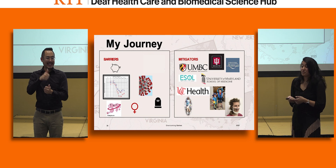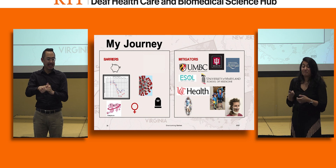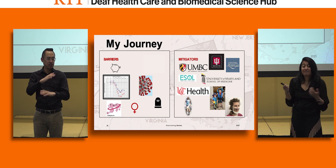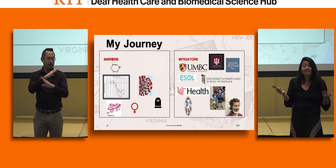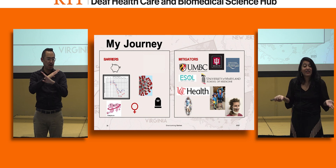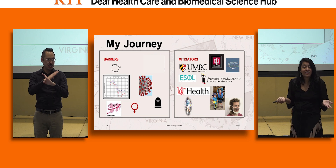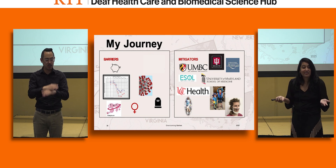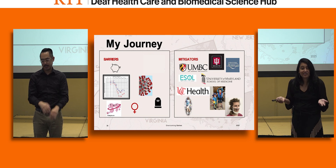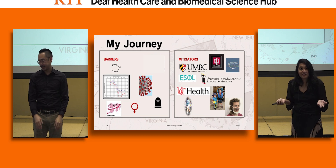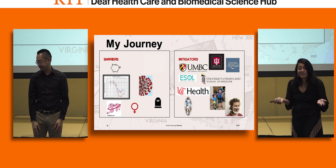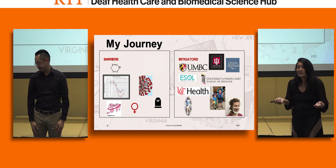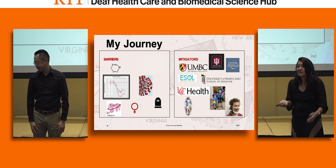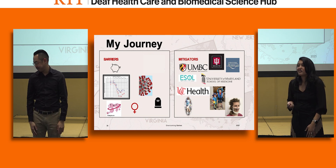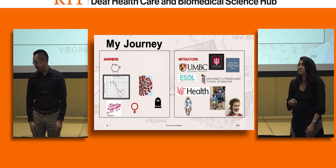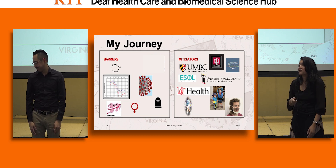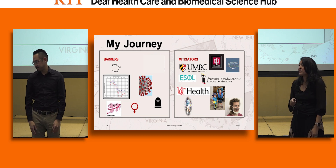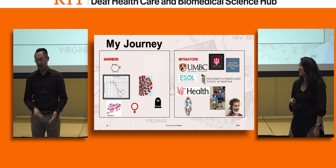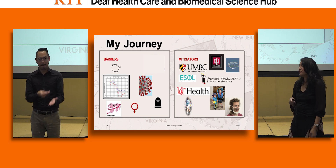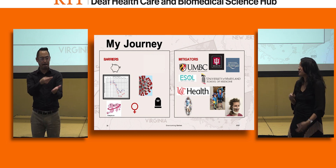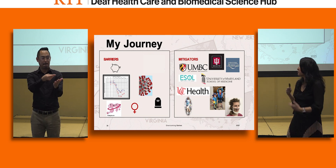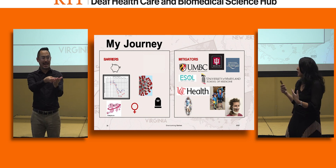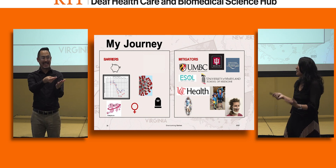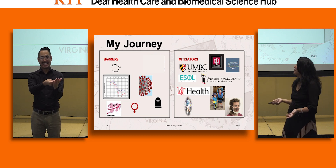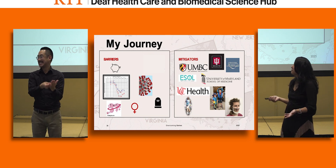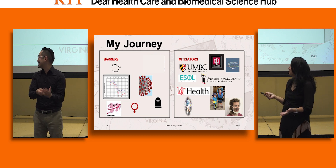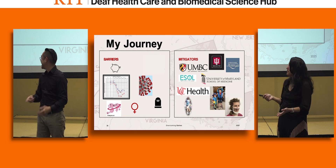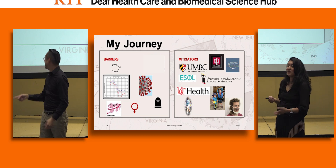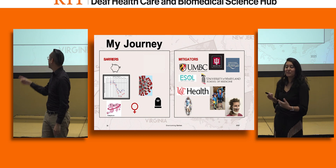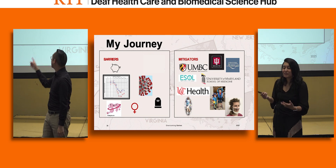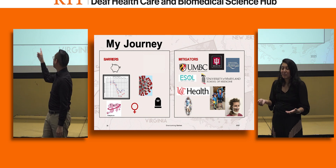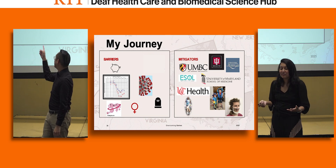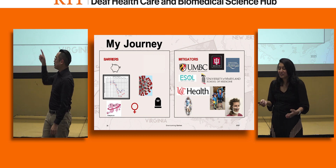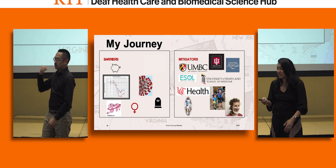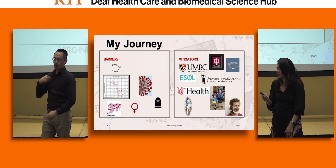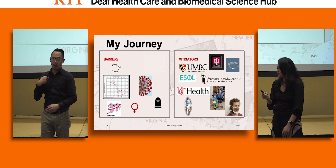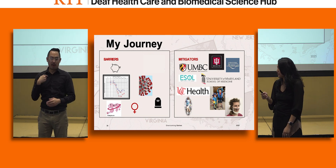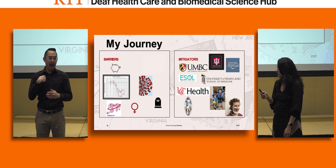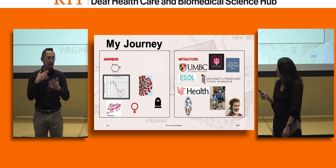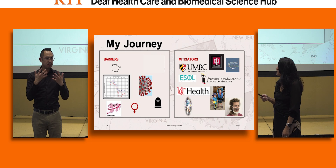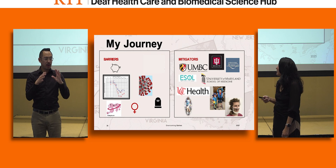So, finances. We lived well below the poverty level for a long time.